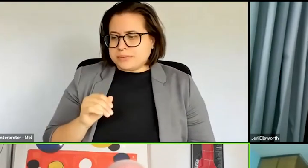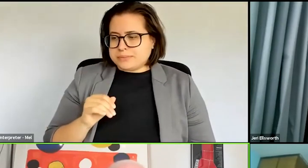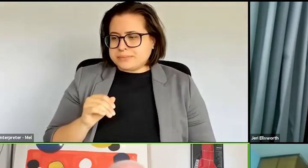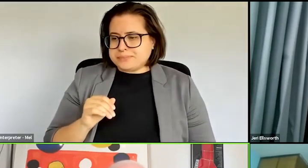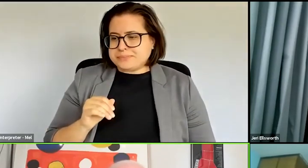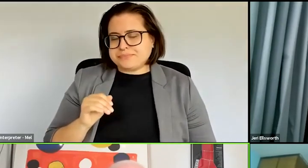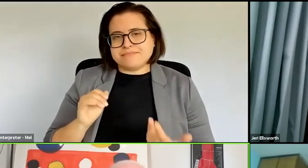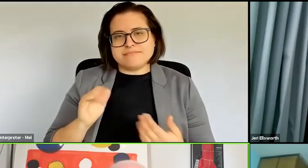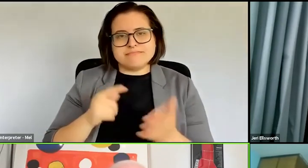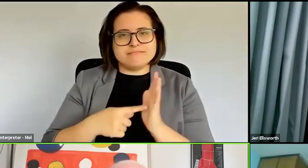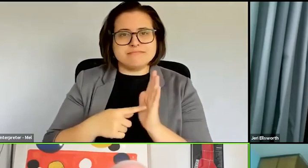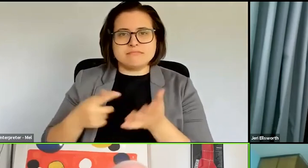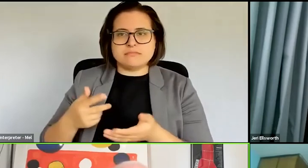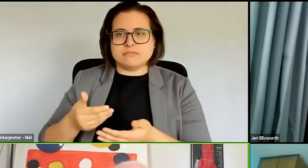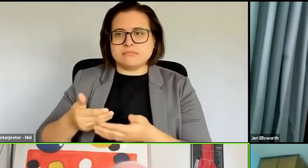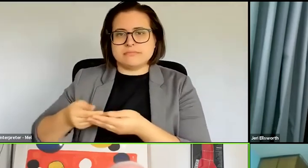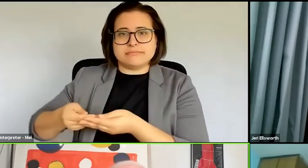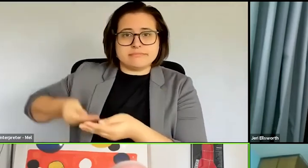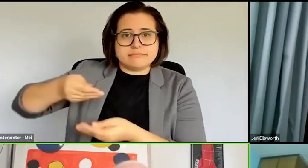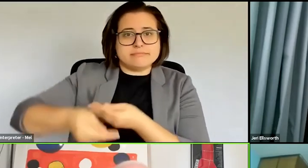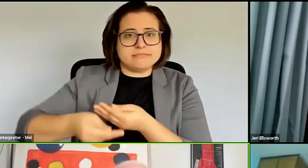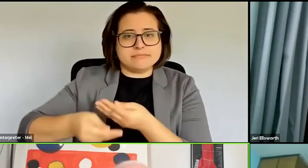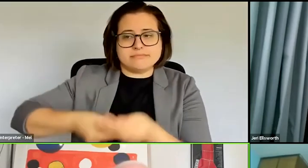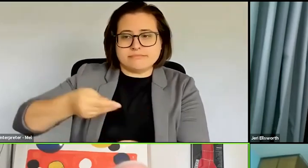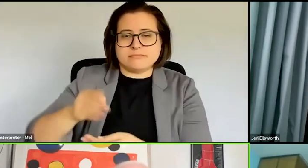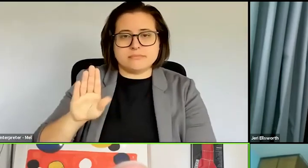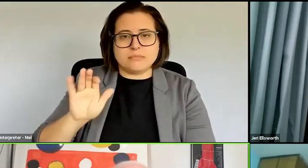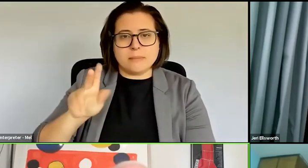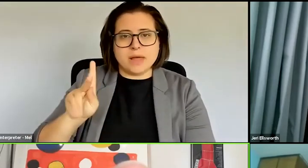Blackberry was to take away all the buttons, make sure there's a music player in it,